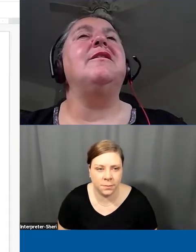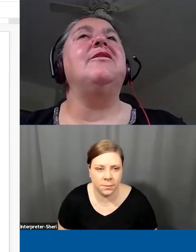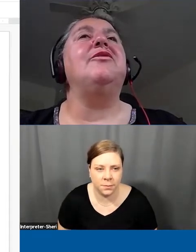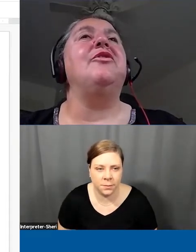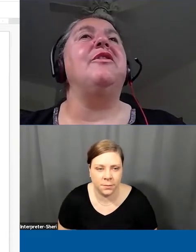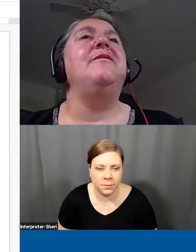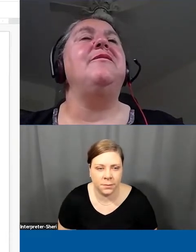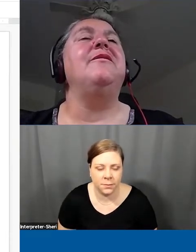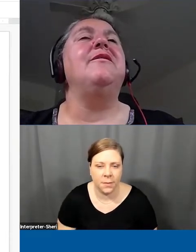Sorry.